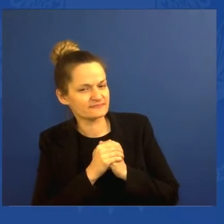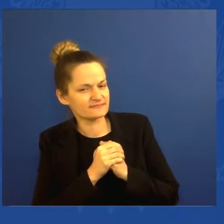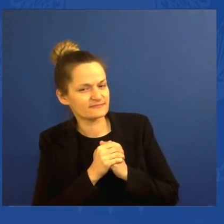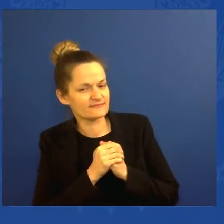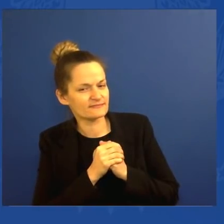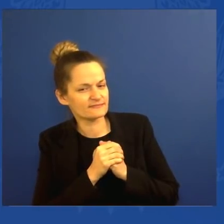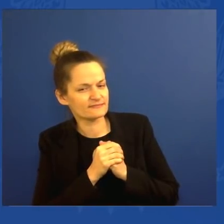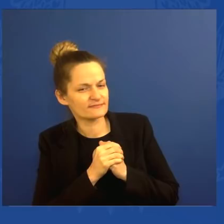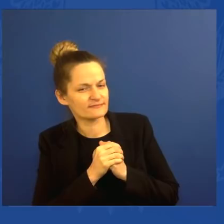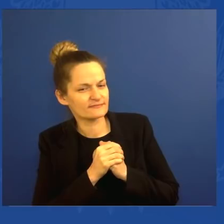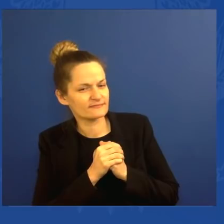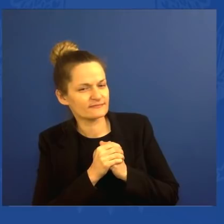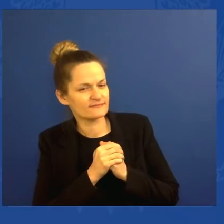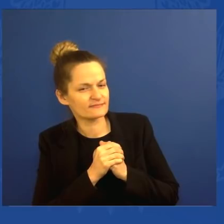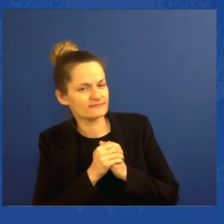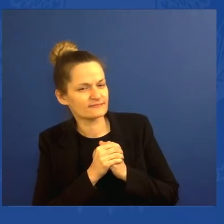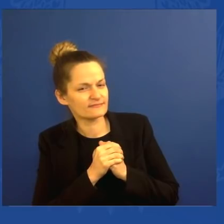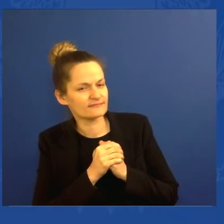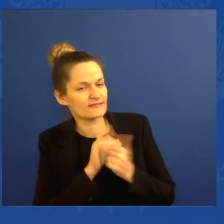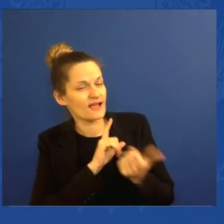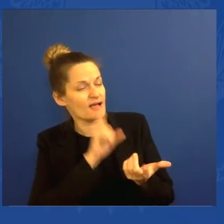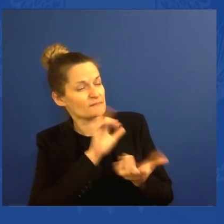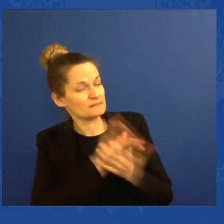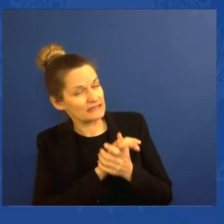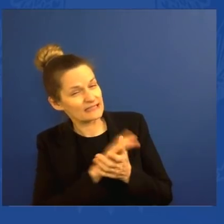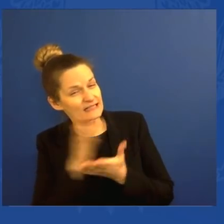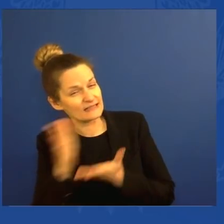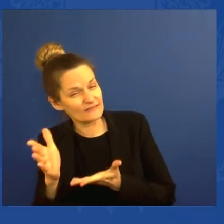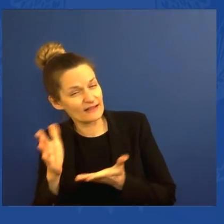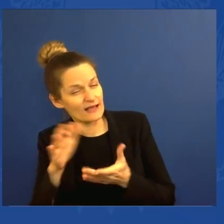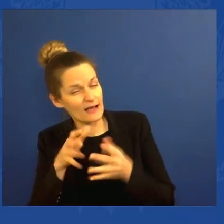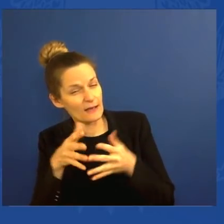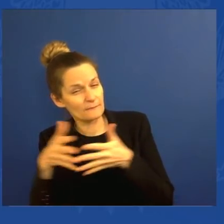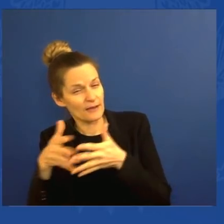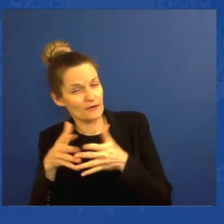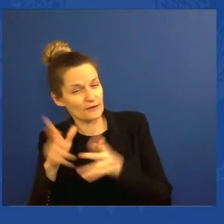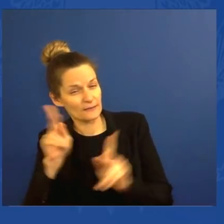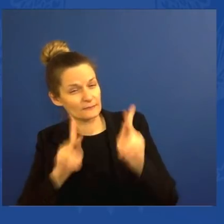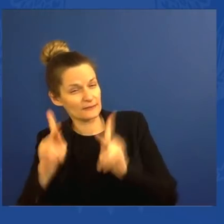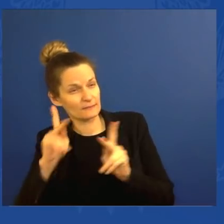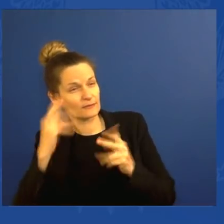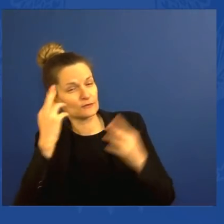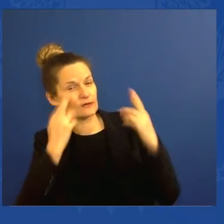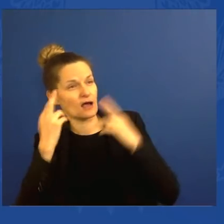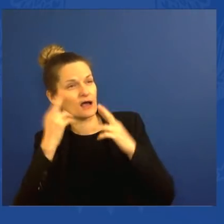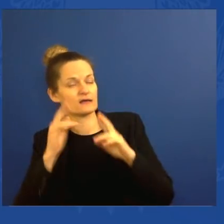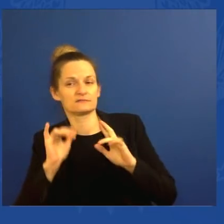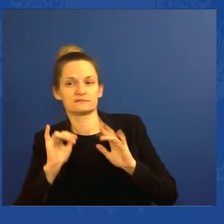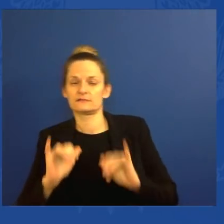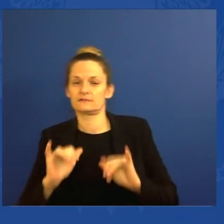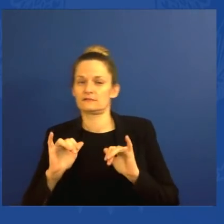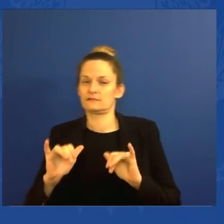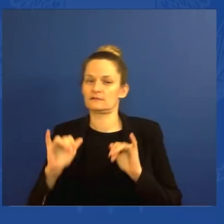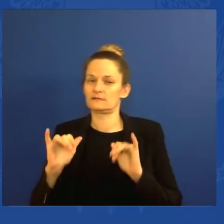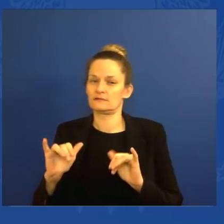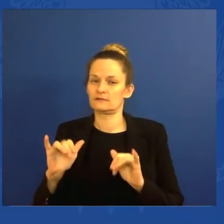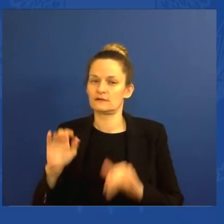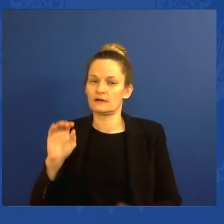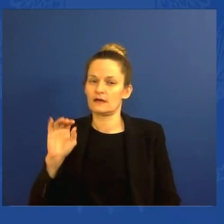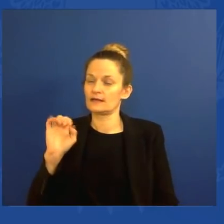realizing that a semiconductor mattered a great deal whether or not your washing machine functioned, or whether your cellphone functioned,